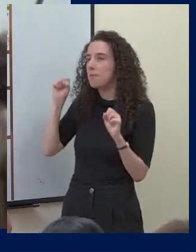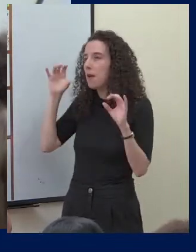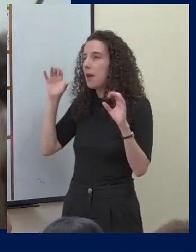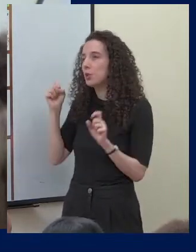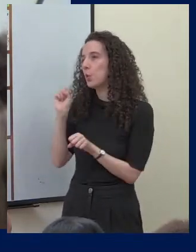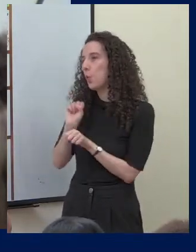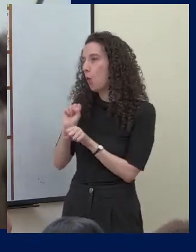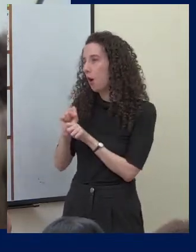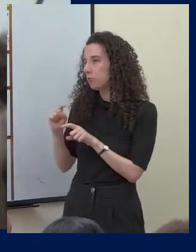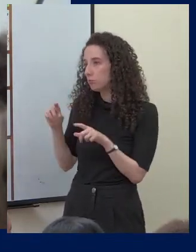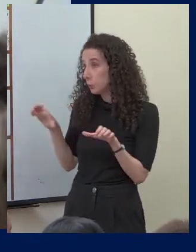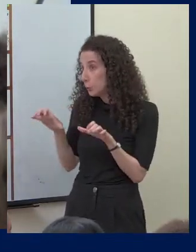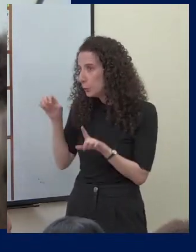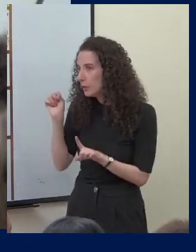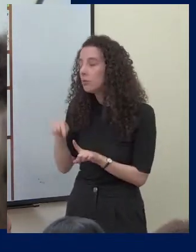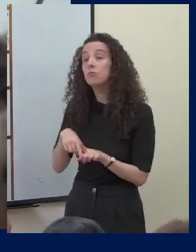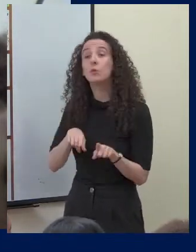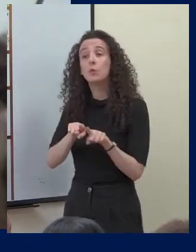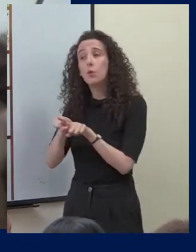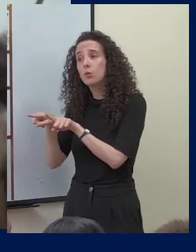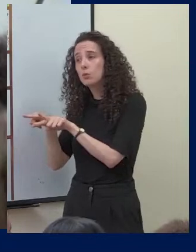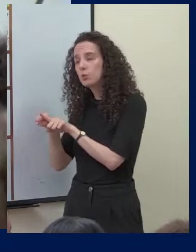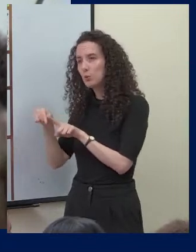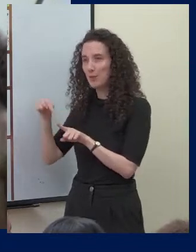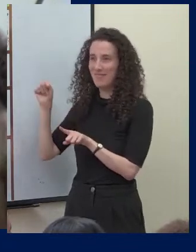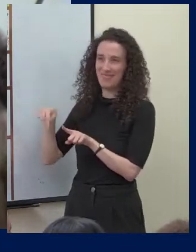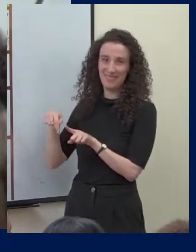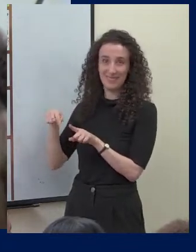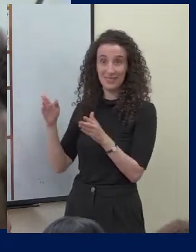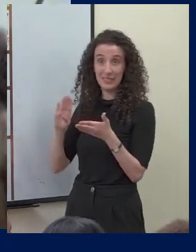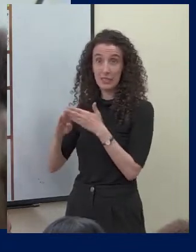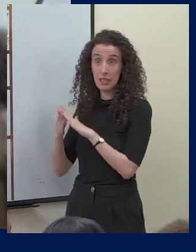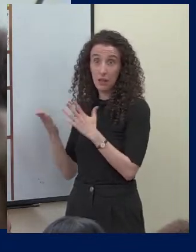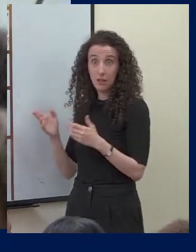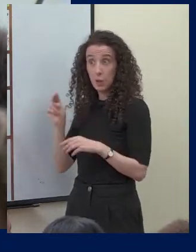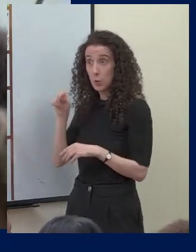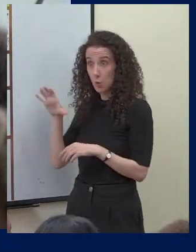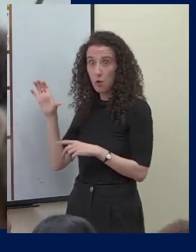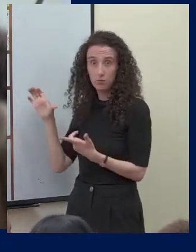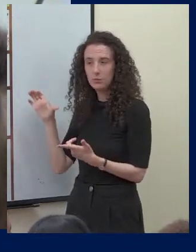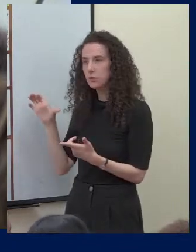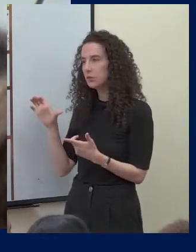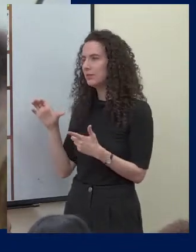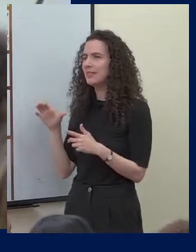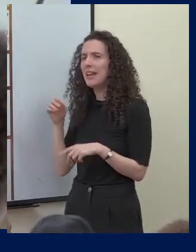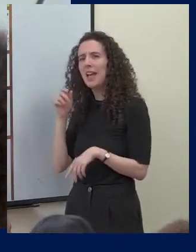being done but also in a city like New York that is so ethically and culturally so diverse,